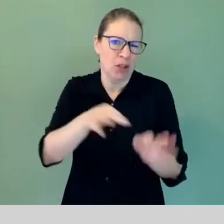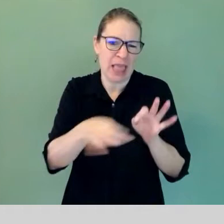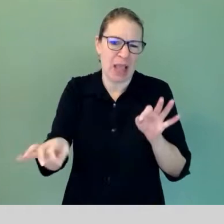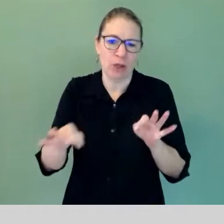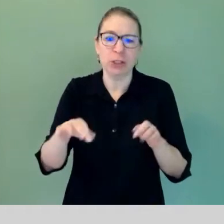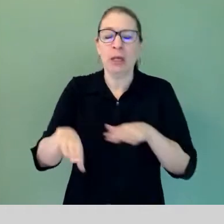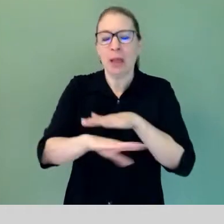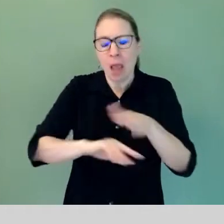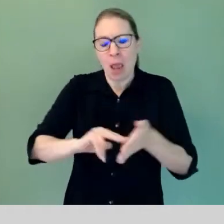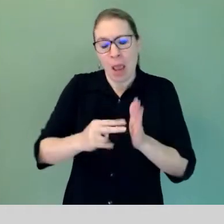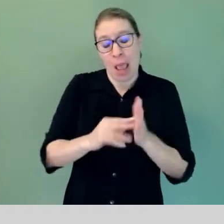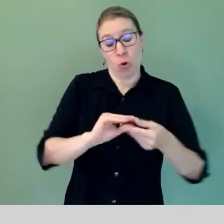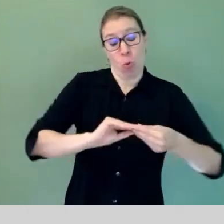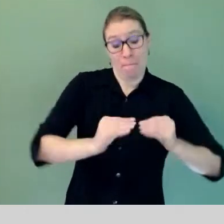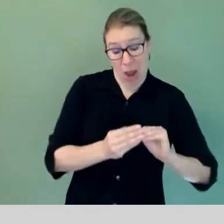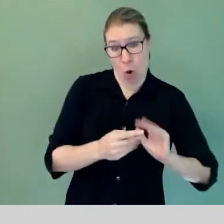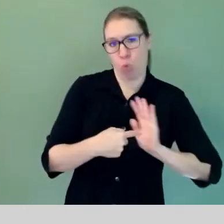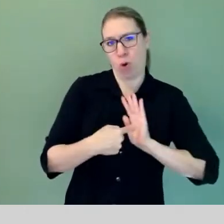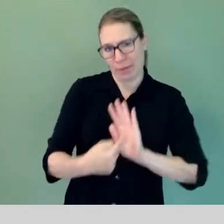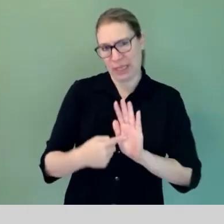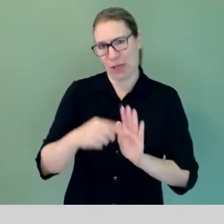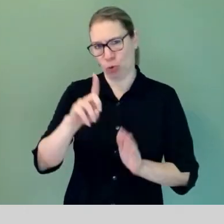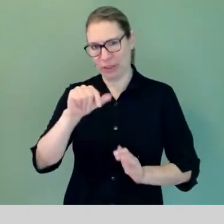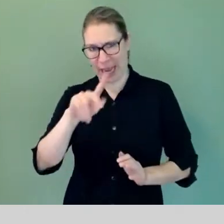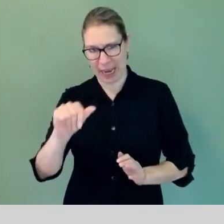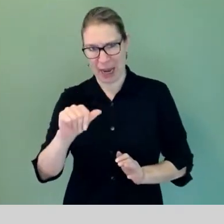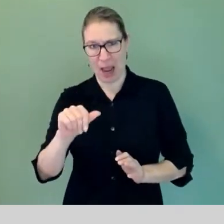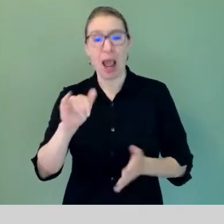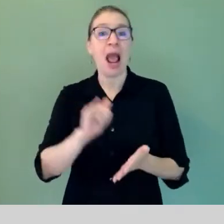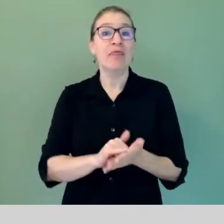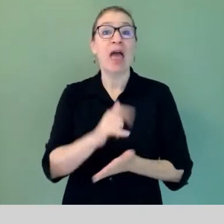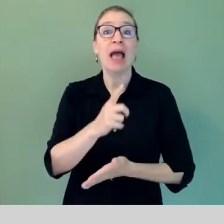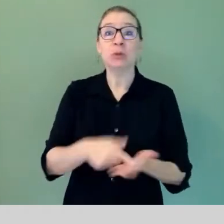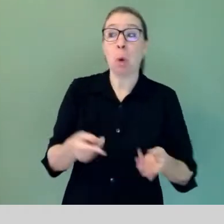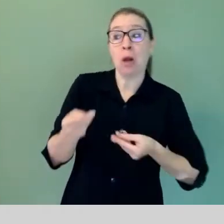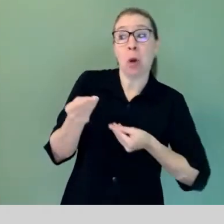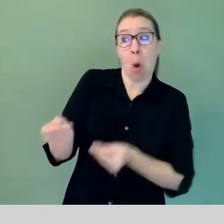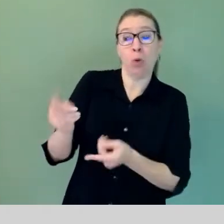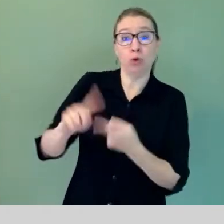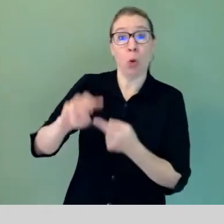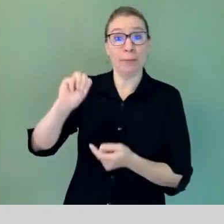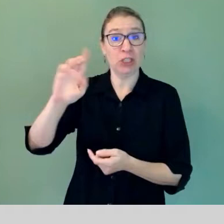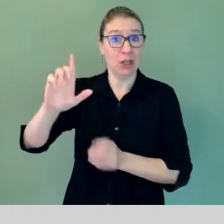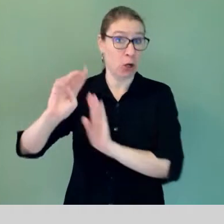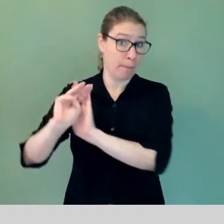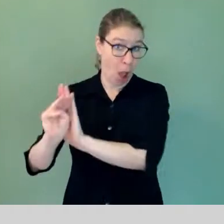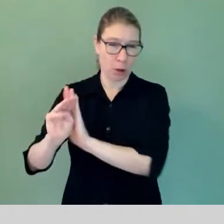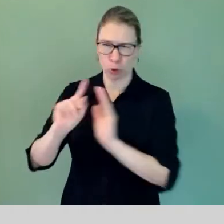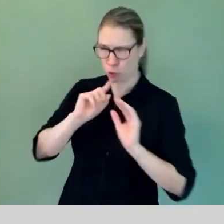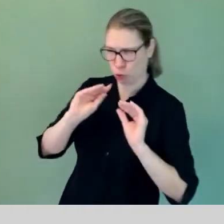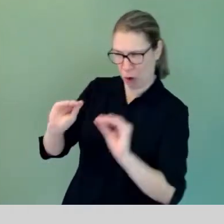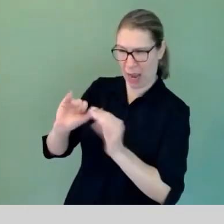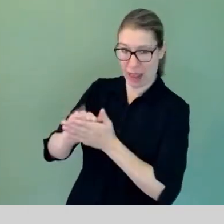So it's basically a numerical representation of your data. And this is what goes inside a machine learning model